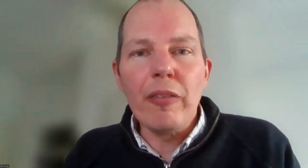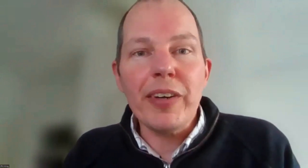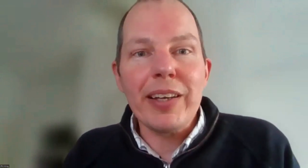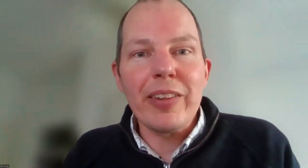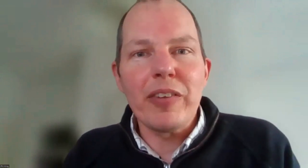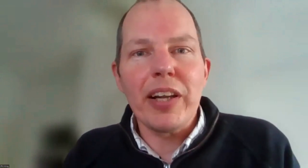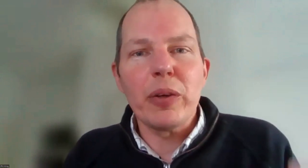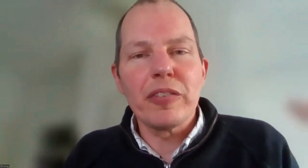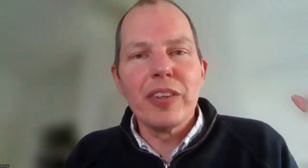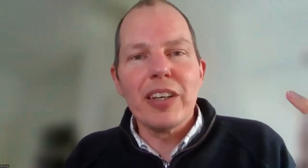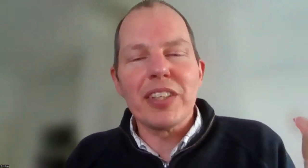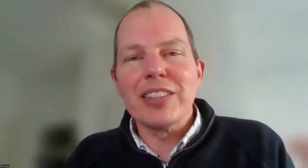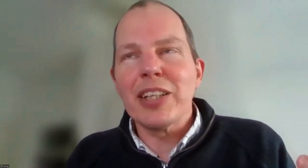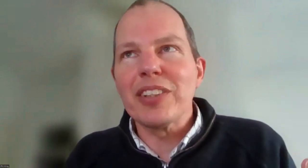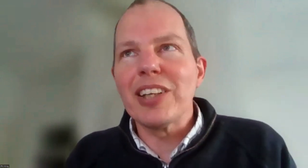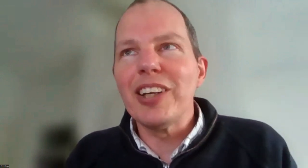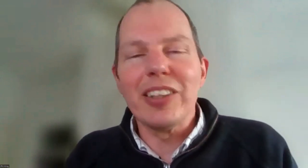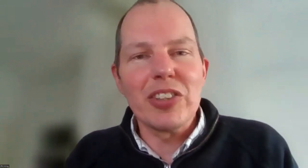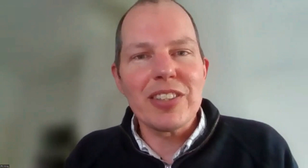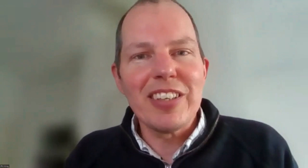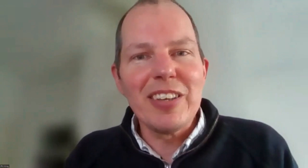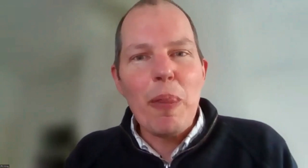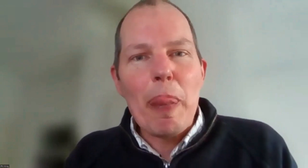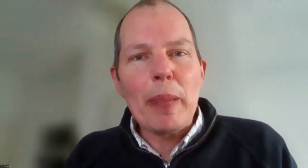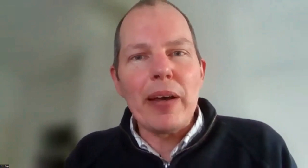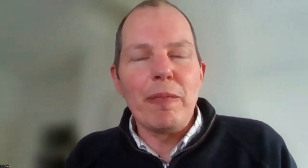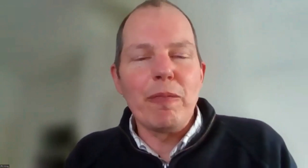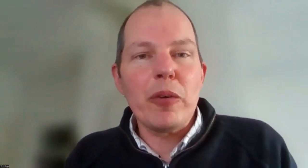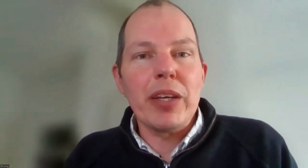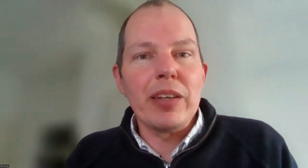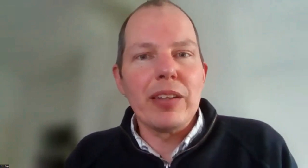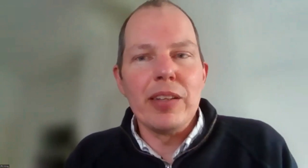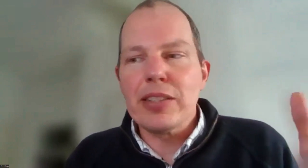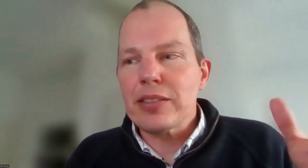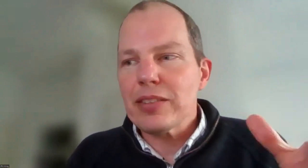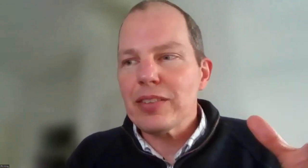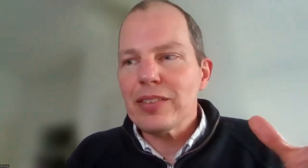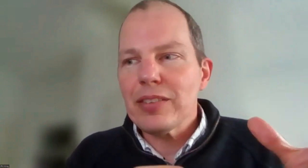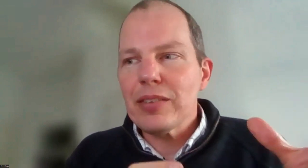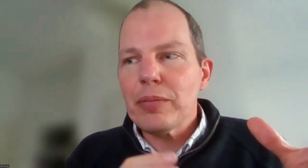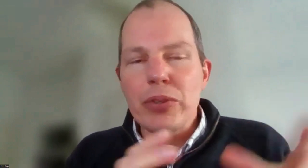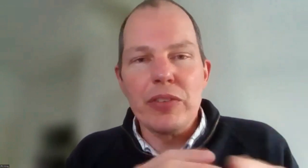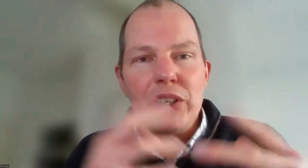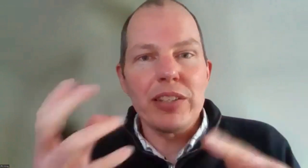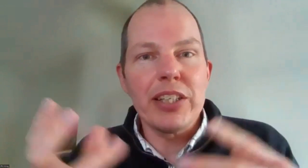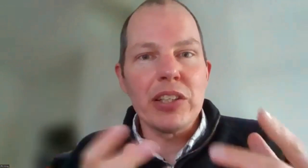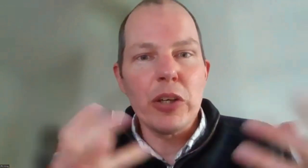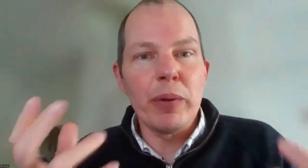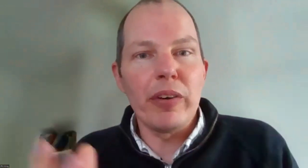and finally I think the value of continuing to learn just for me - this processof translation has